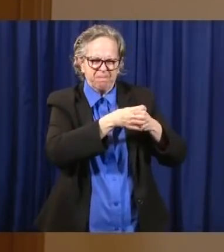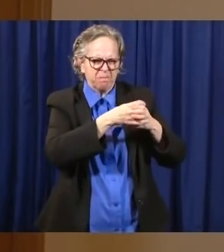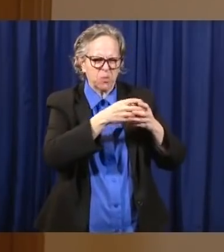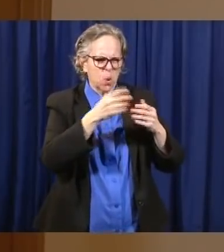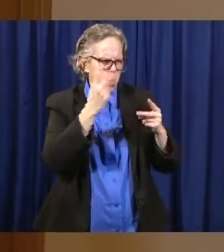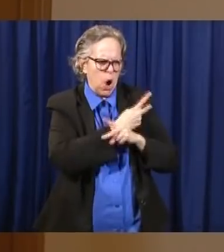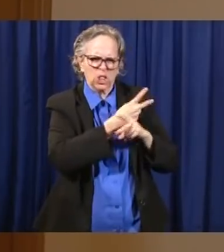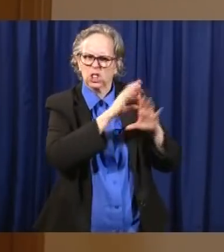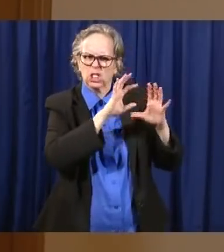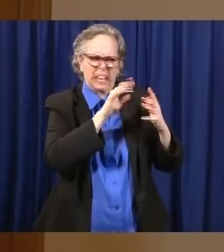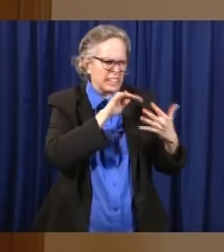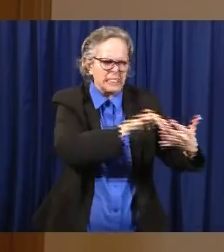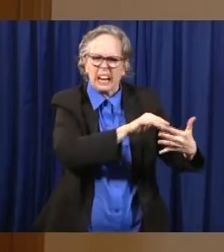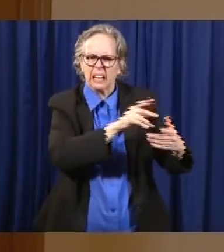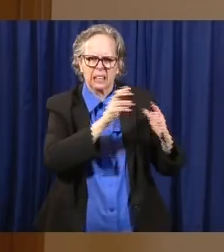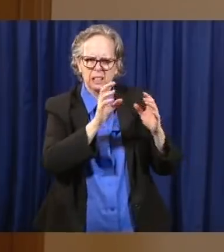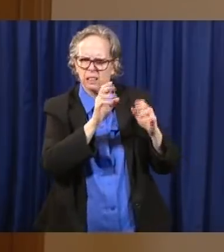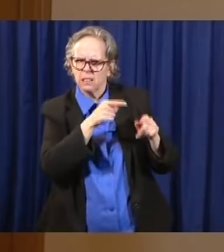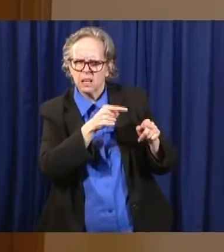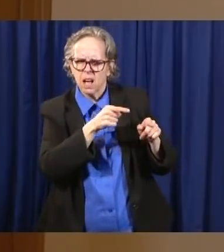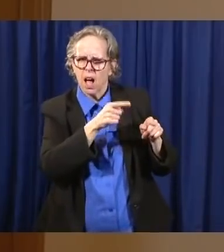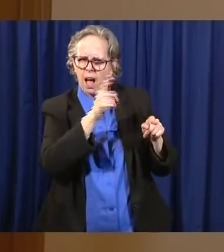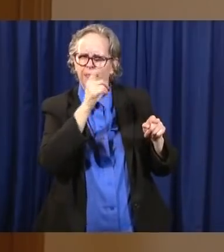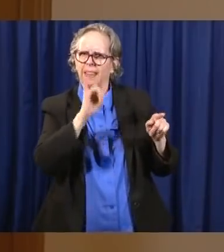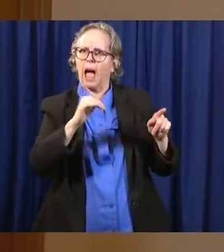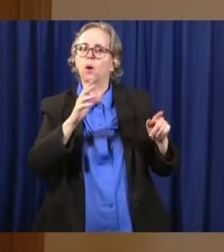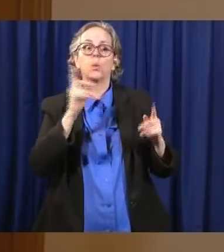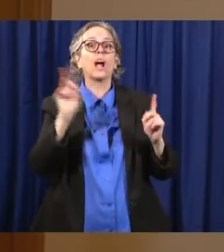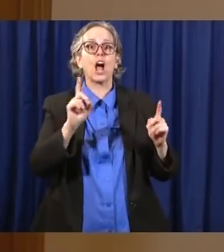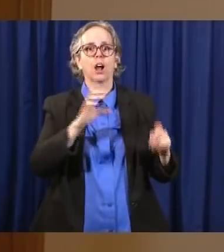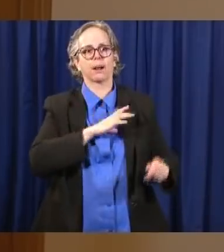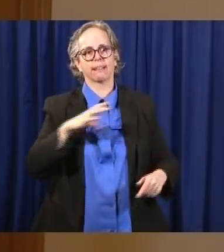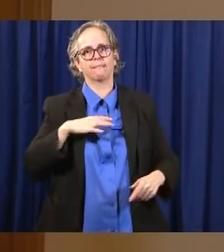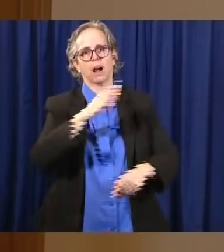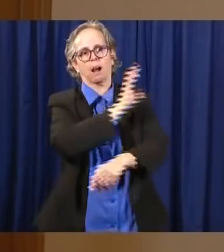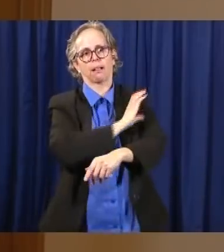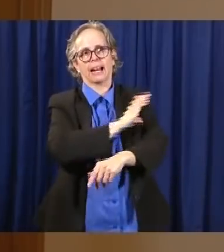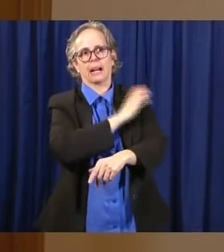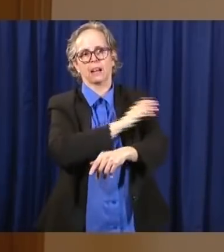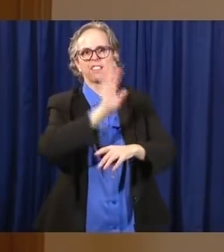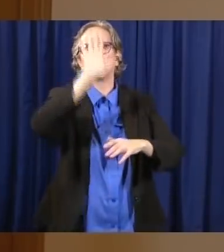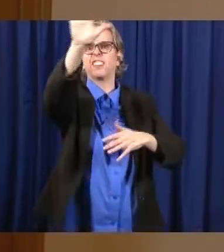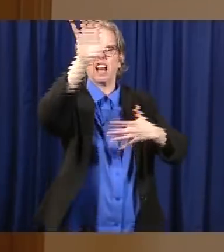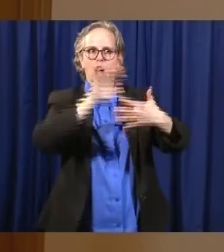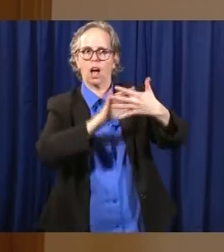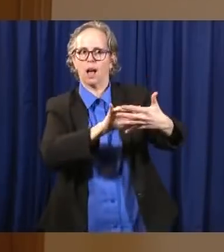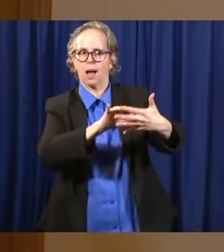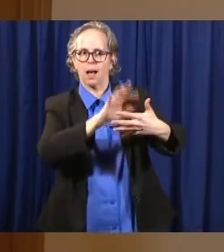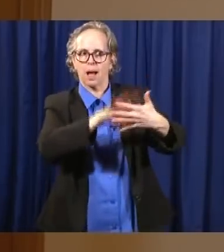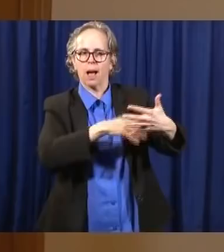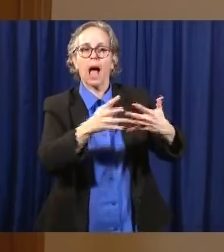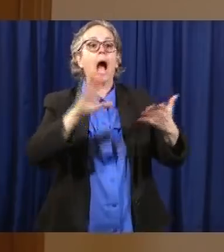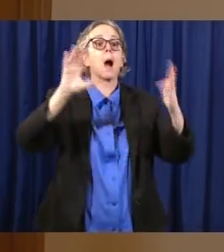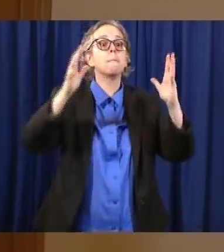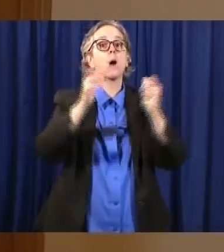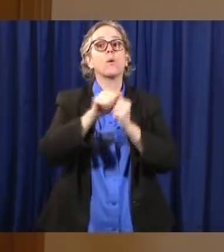WHEN WE LOOK AT THE MODELING FOR THIS PANDEMIC WE LOOK AT THE MOST CONSERVATIVE WORST- CASE SCENARIOS.